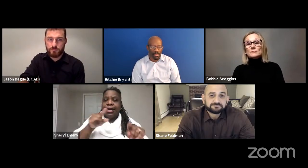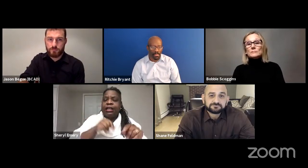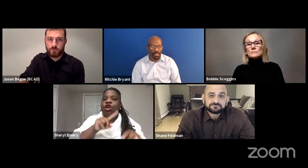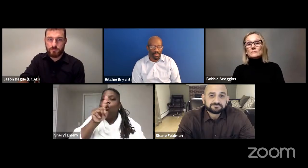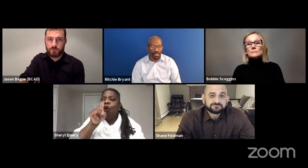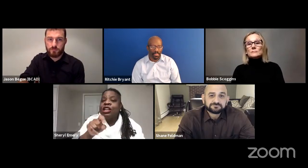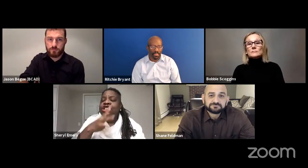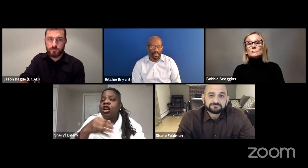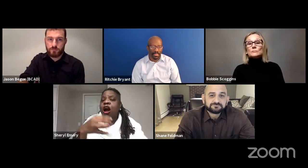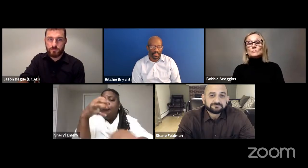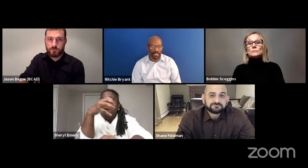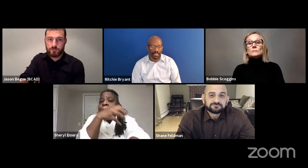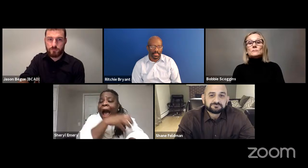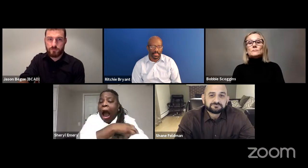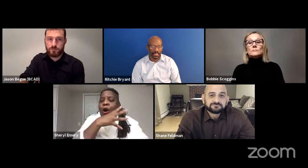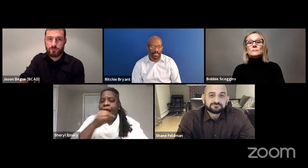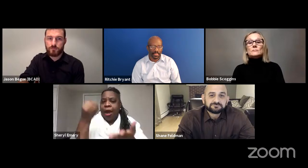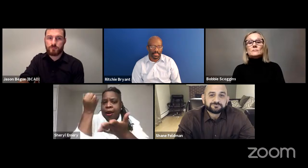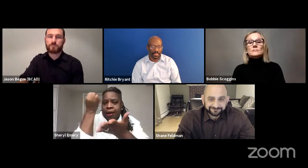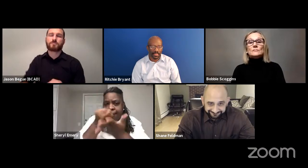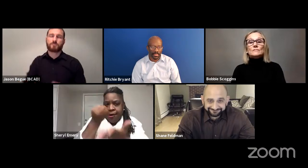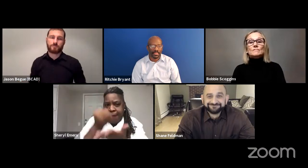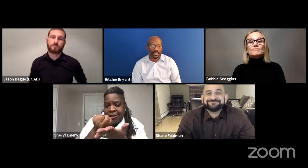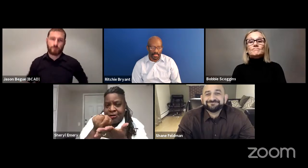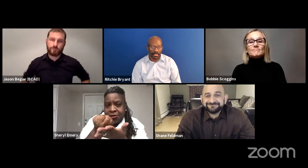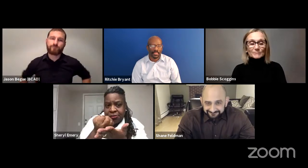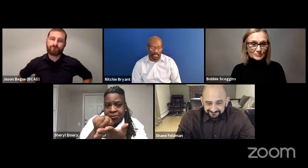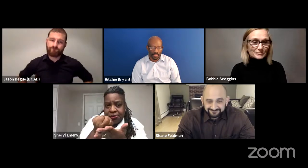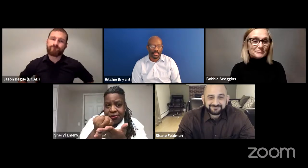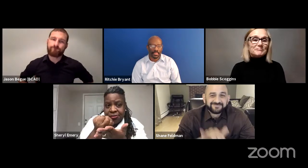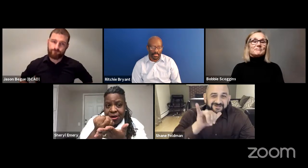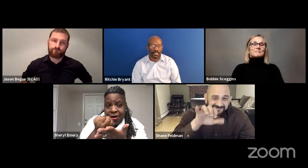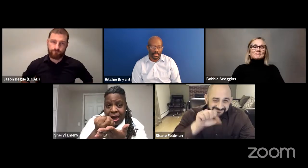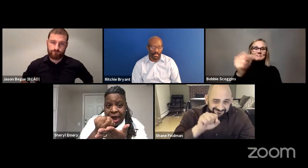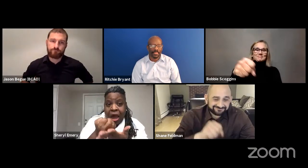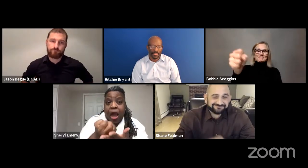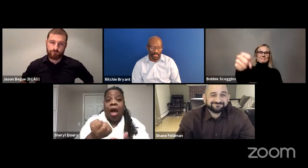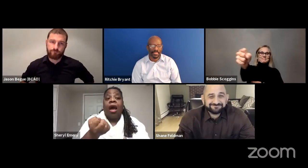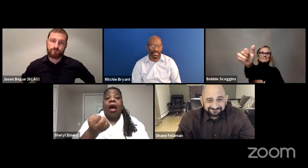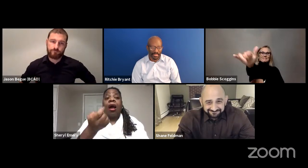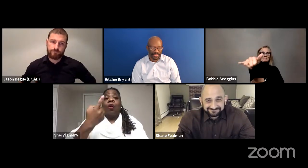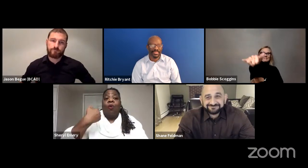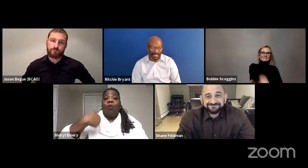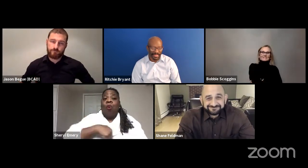only for skill level, it's also a question of power and economics often times is how